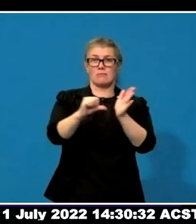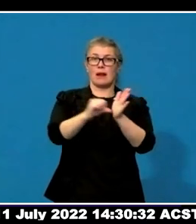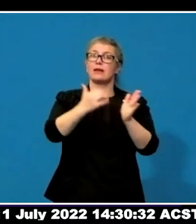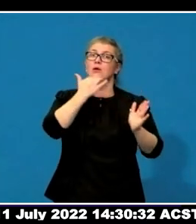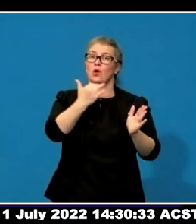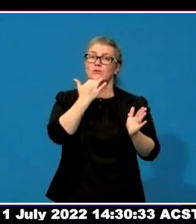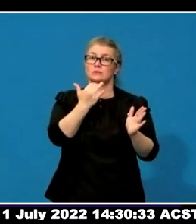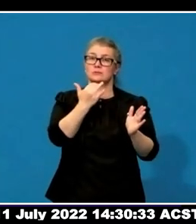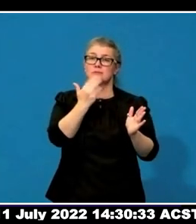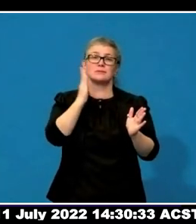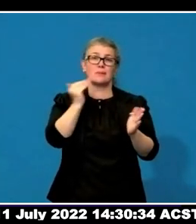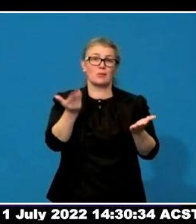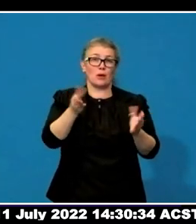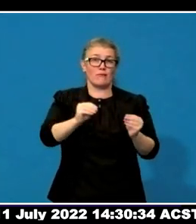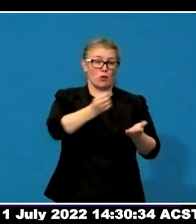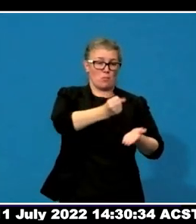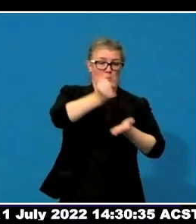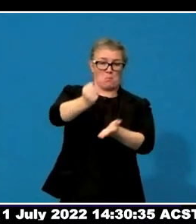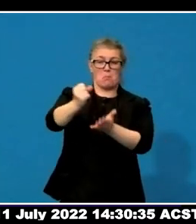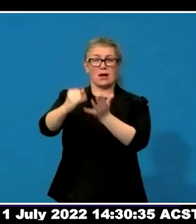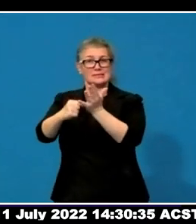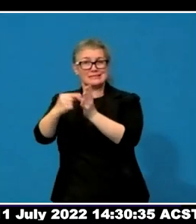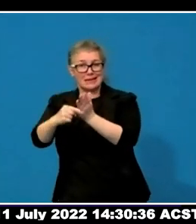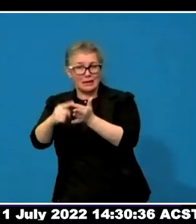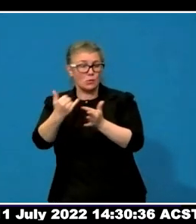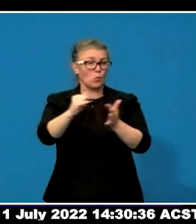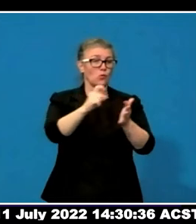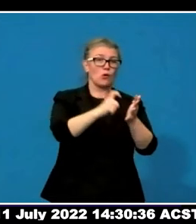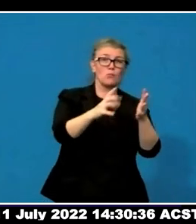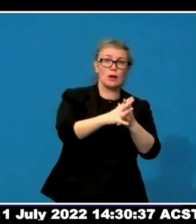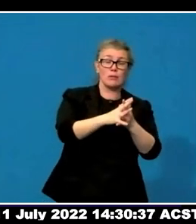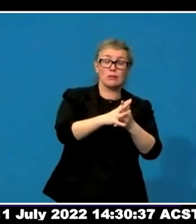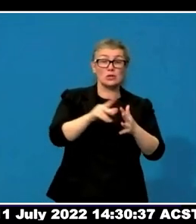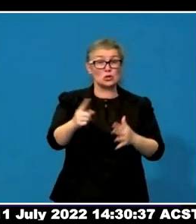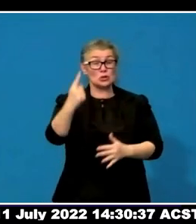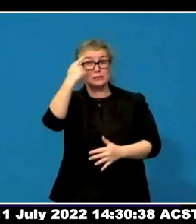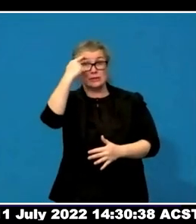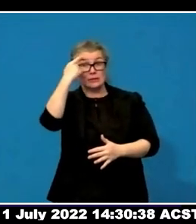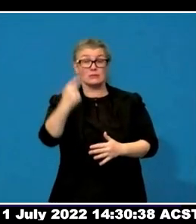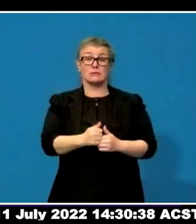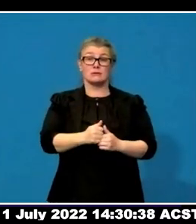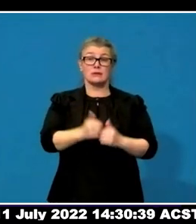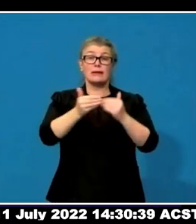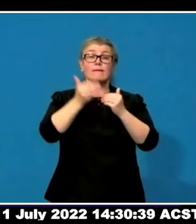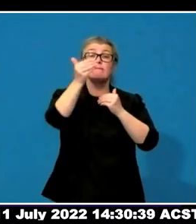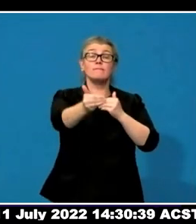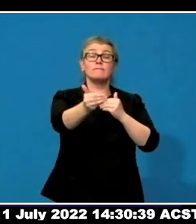Commonwealth, your experience suggests that it might be cheaper in dollar terms to have targeted early intervention?